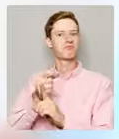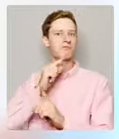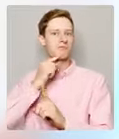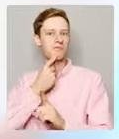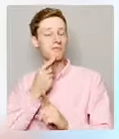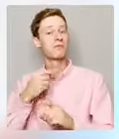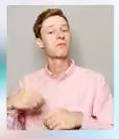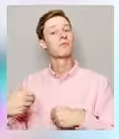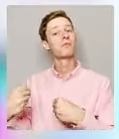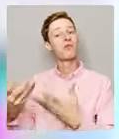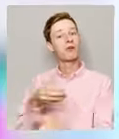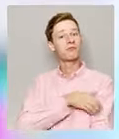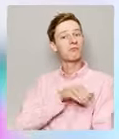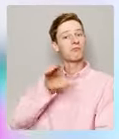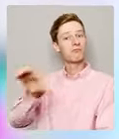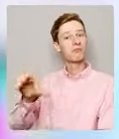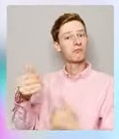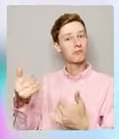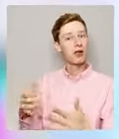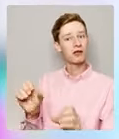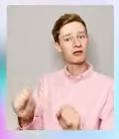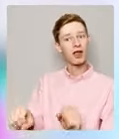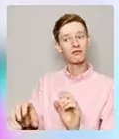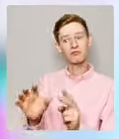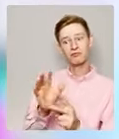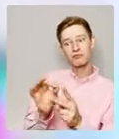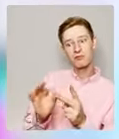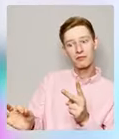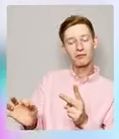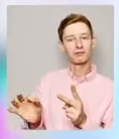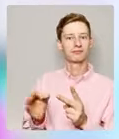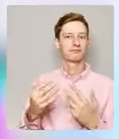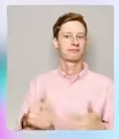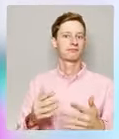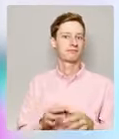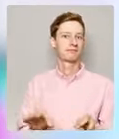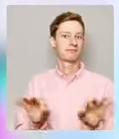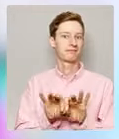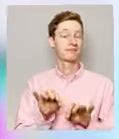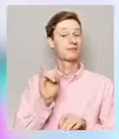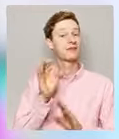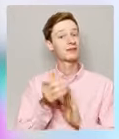Allowing users to select the required precision can be valuable. This is especially true in skill-based experiences